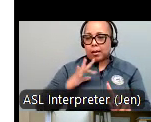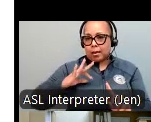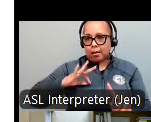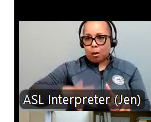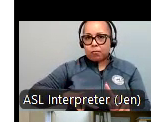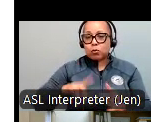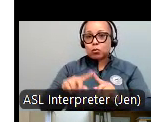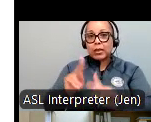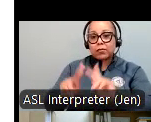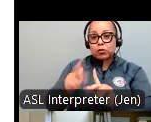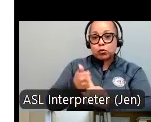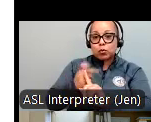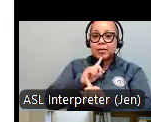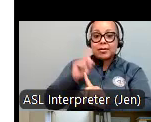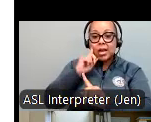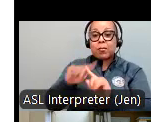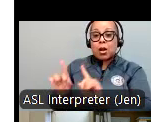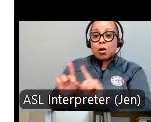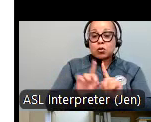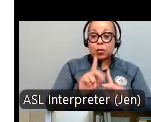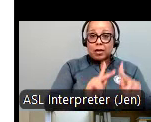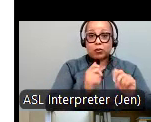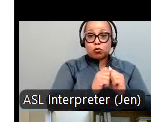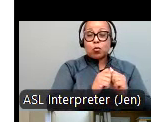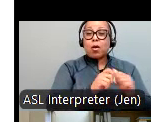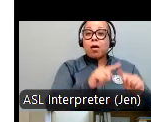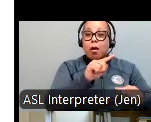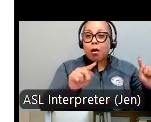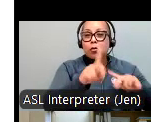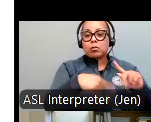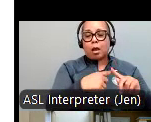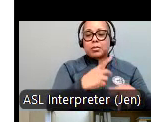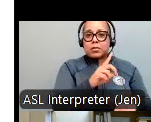individuals who are Deaf, but also individuals with other types of disabilities. So important